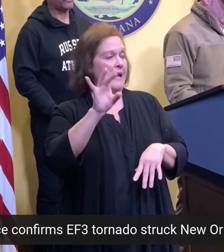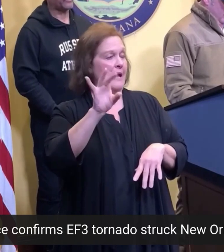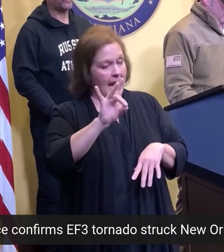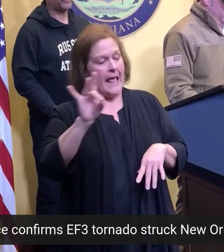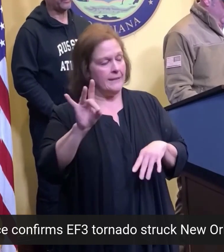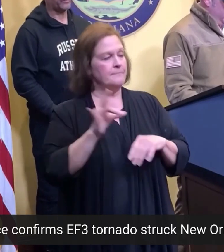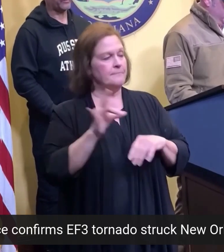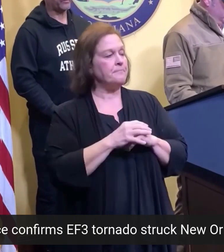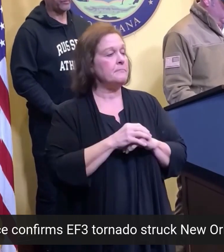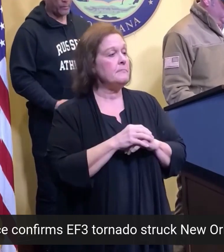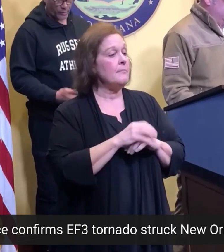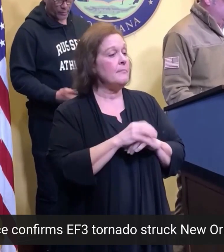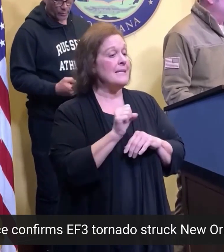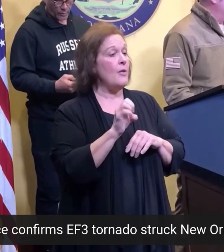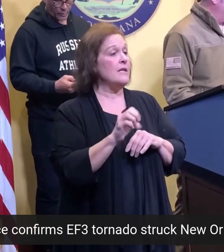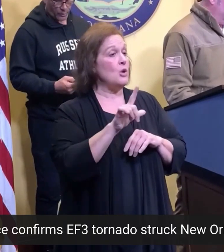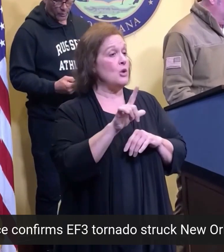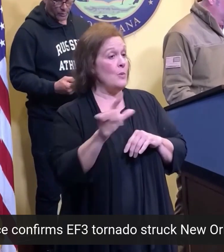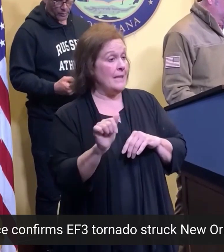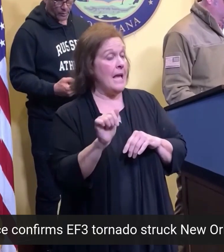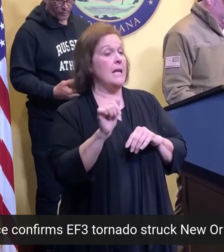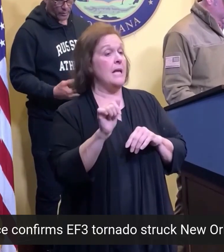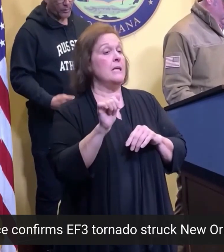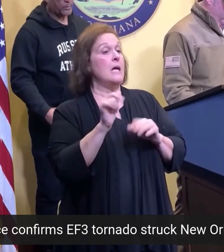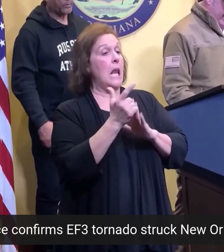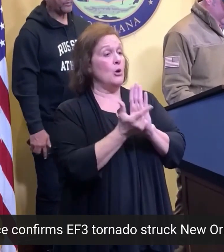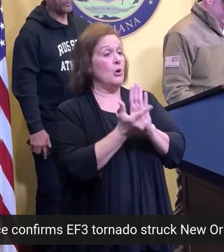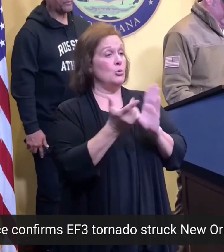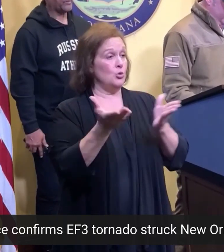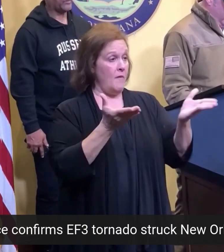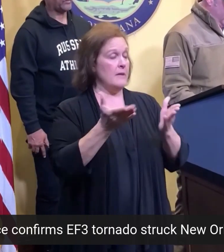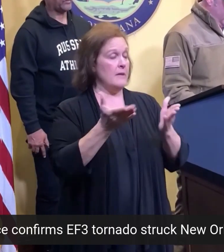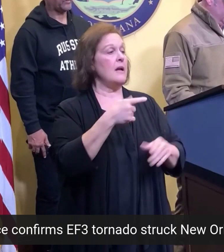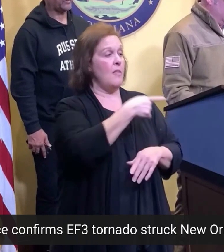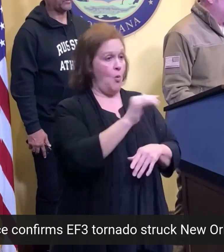the southeast louisiana legal services has also activated their hotline